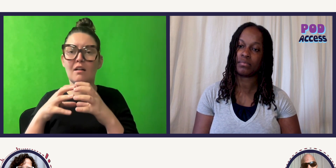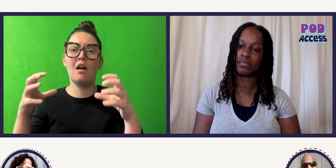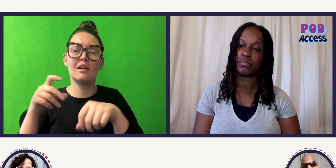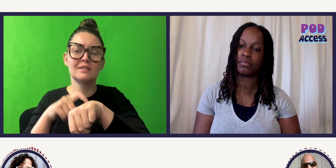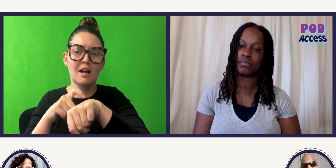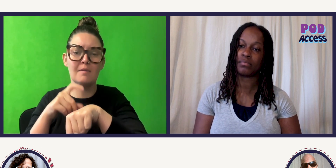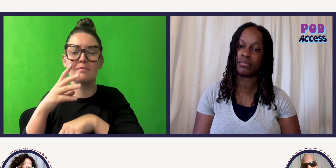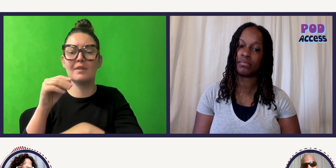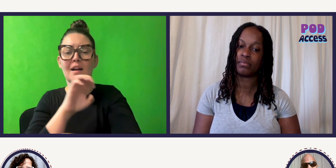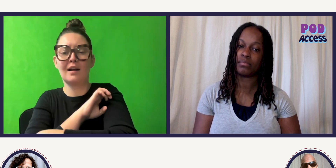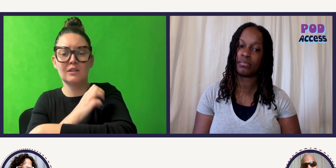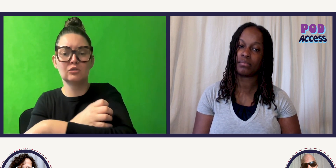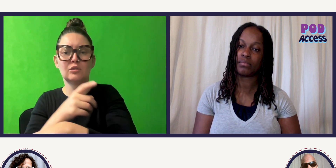or hey, on your podcast!